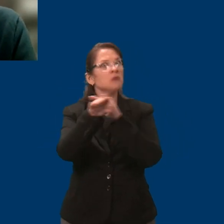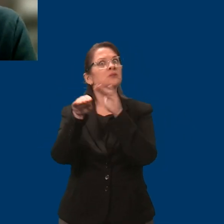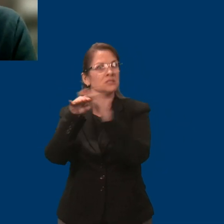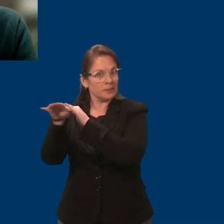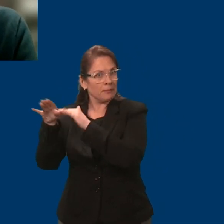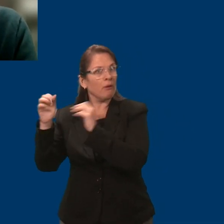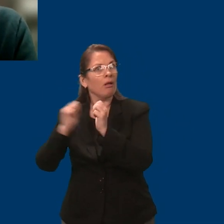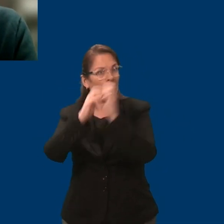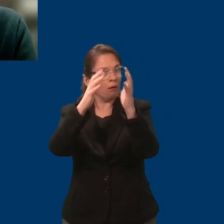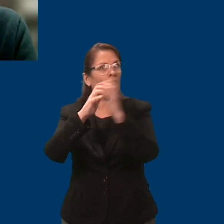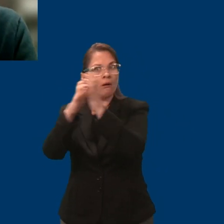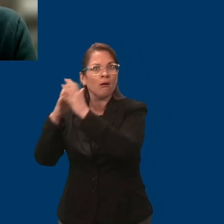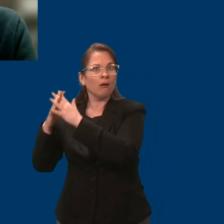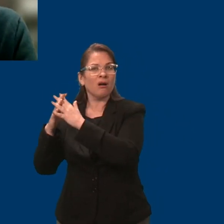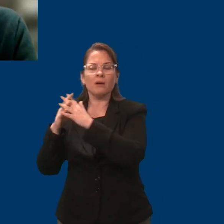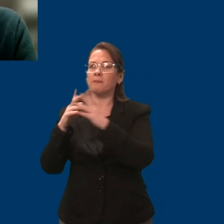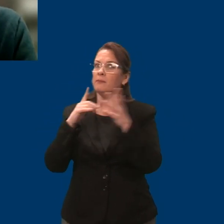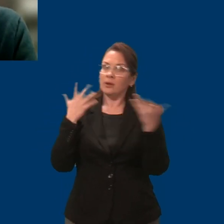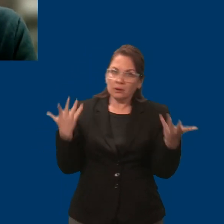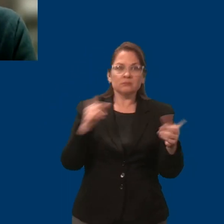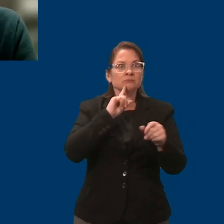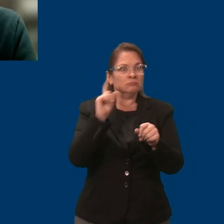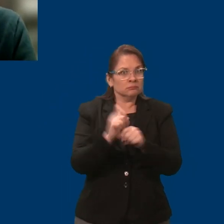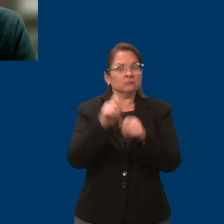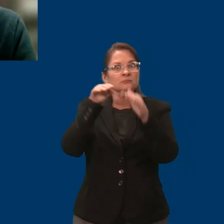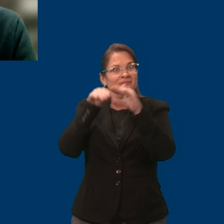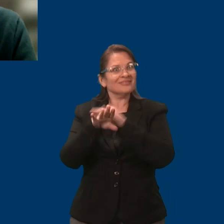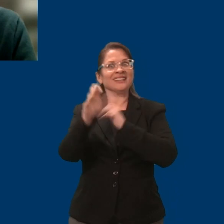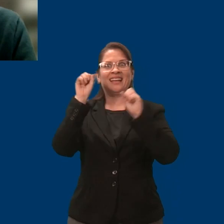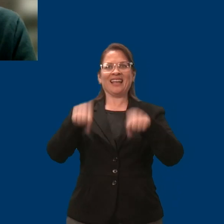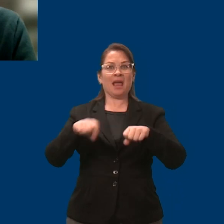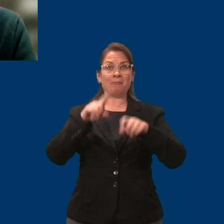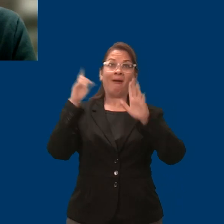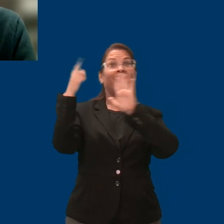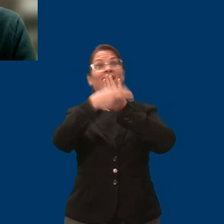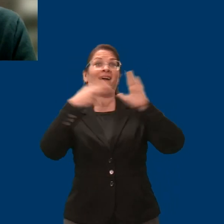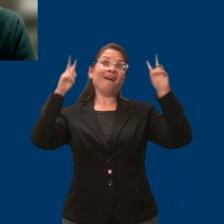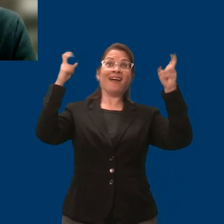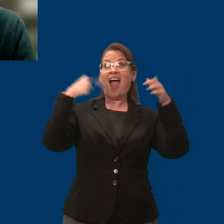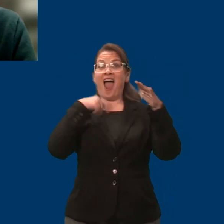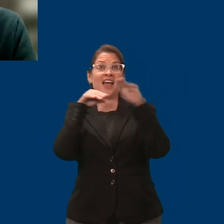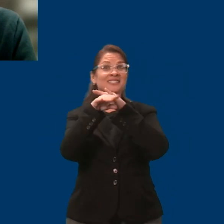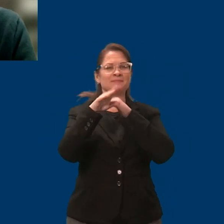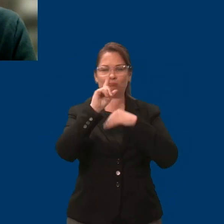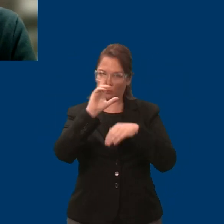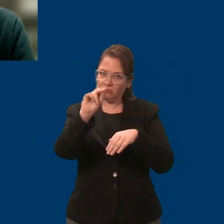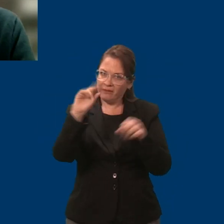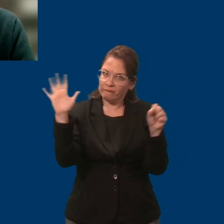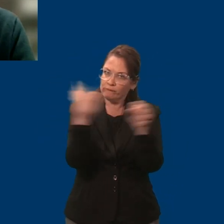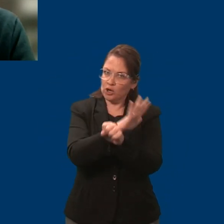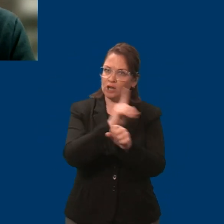specifically the need for a roll-in shower.